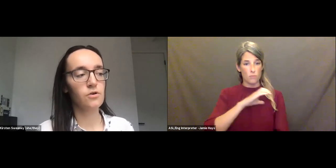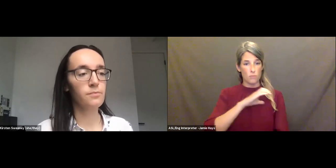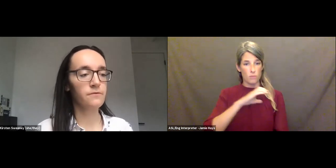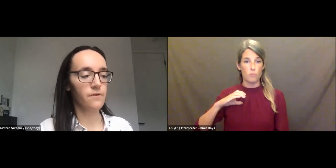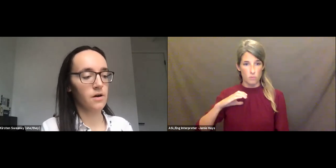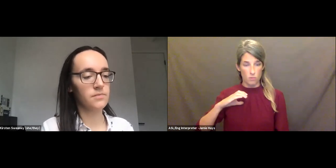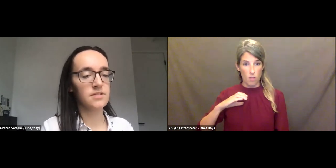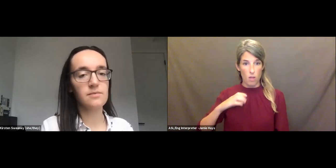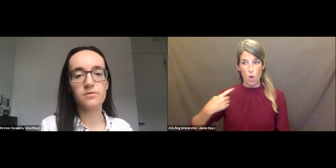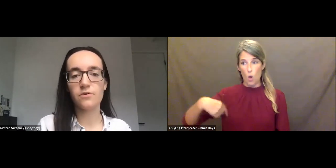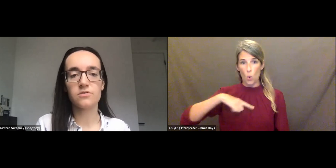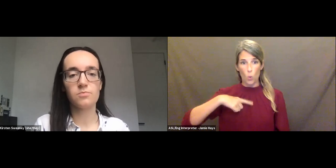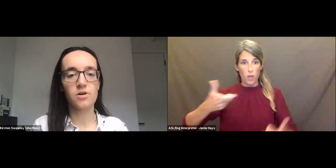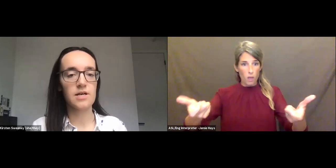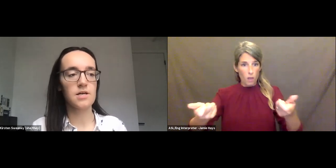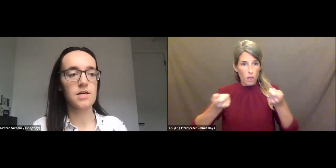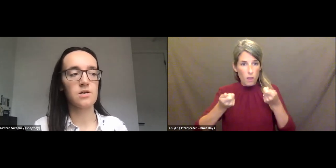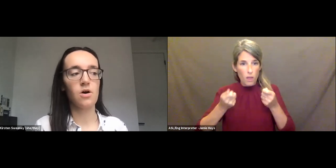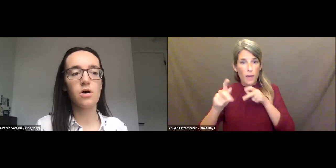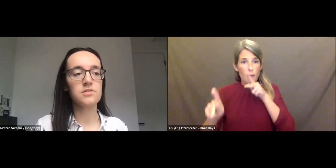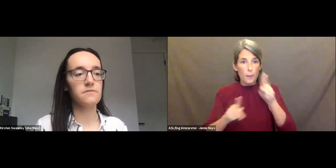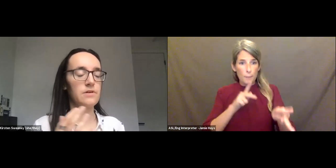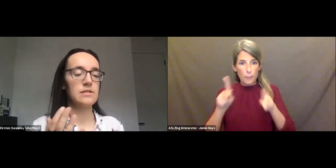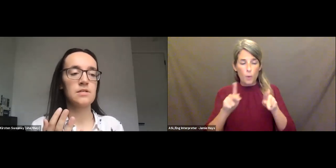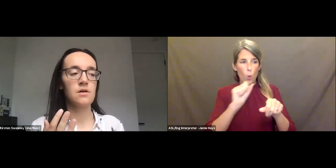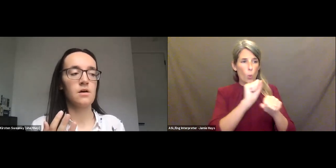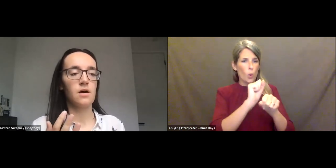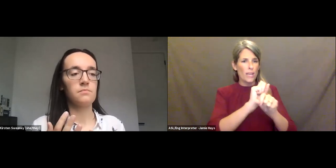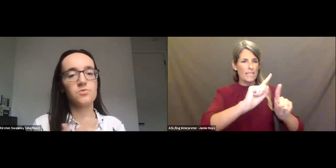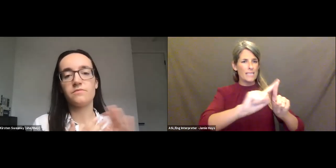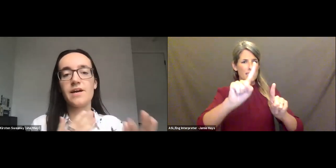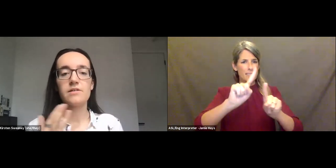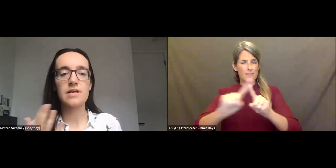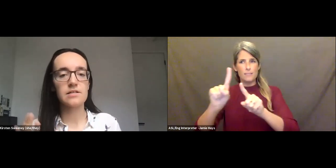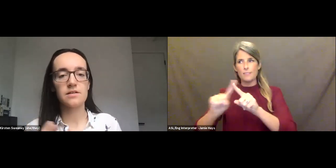group of disabled folks working in all different sorts of areas